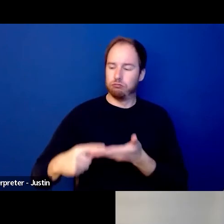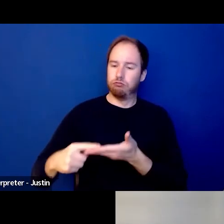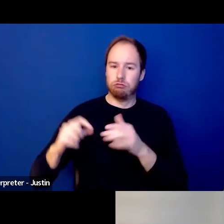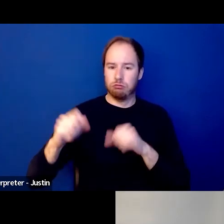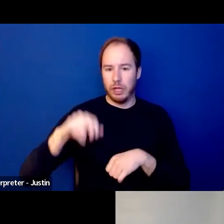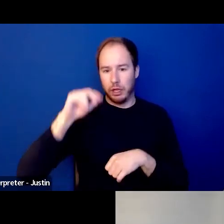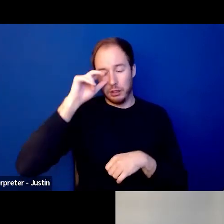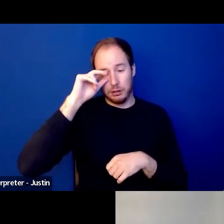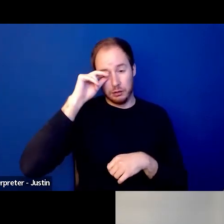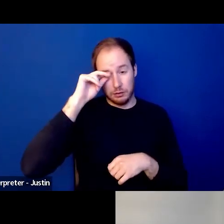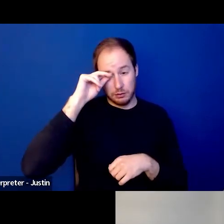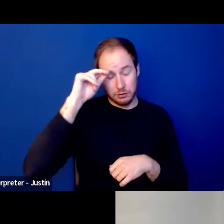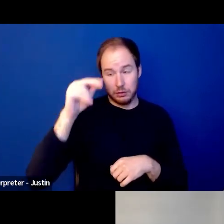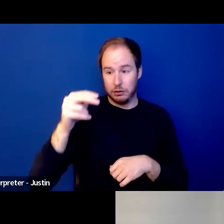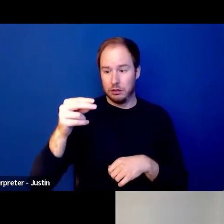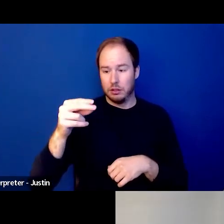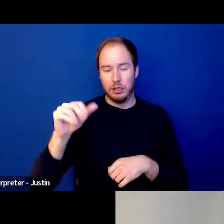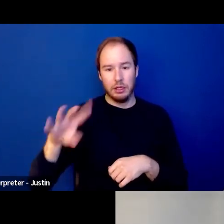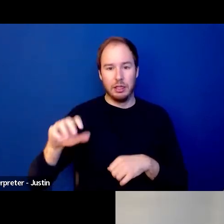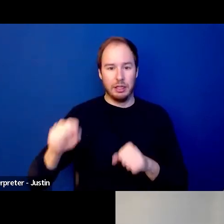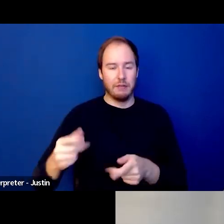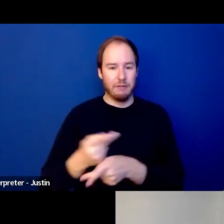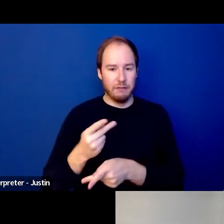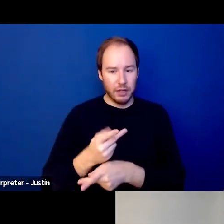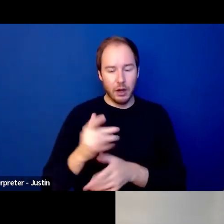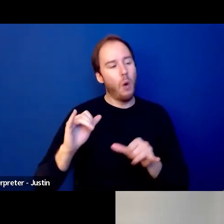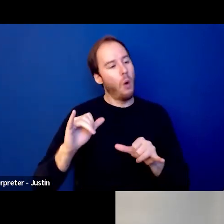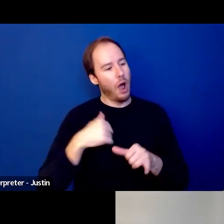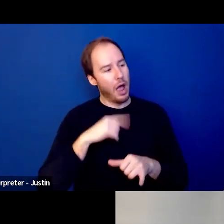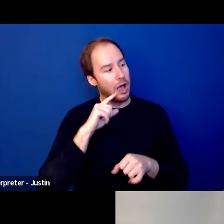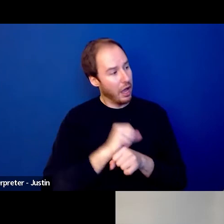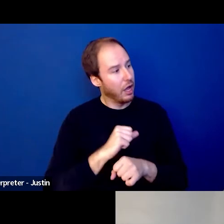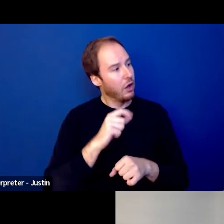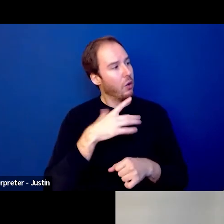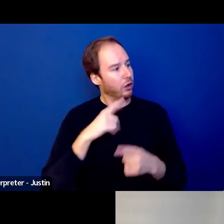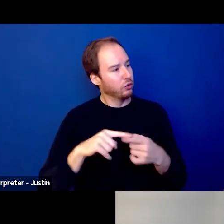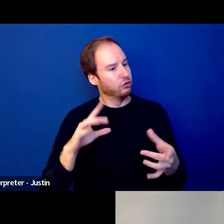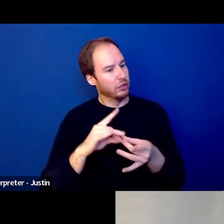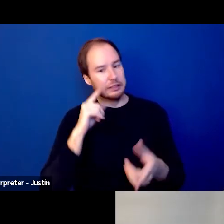let's say, they're able to have that conversation and oh, you know, I actually really would like to reconnect with my sister